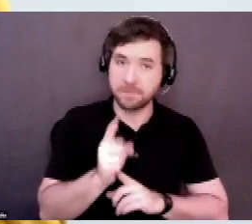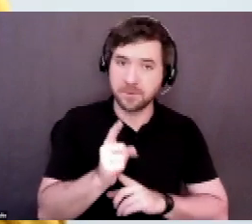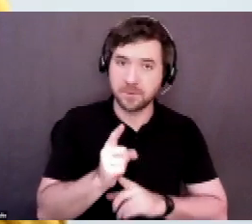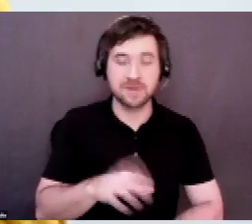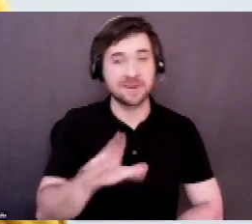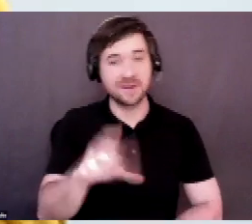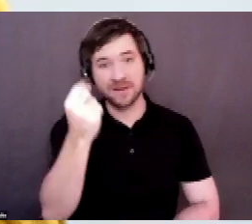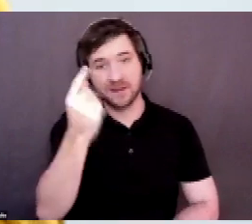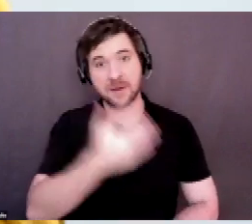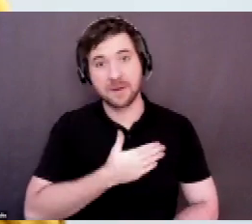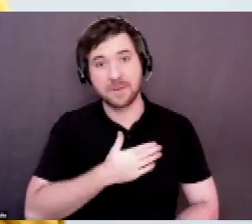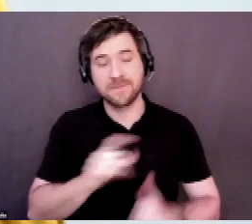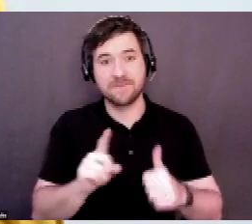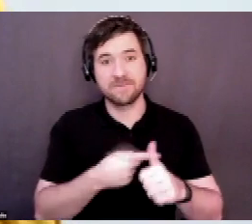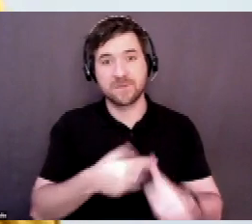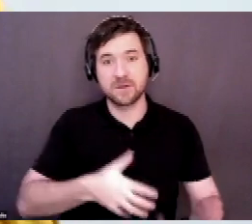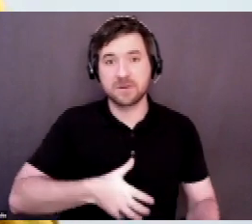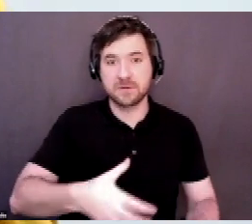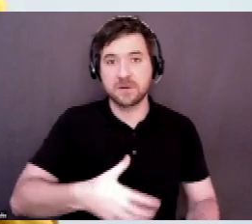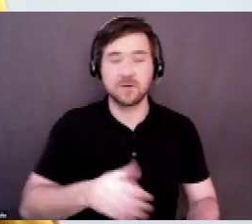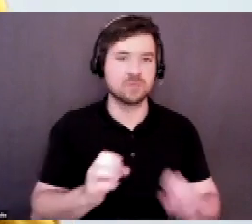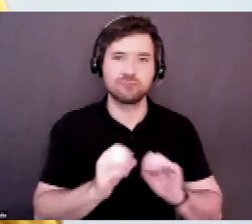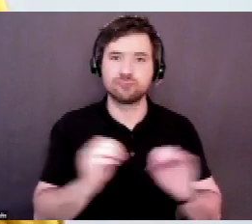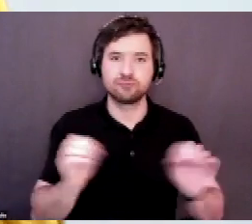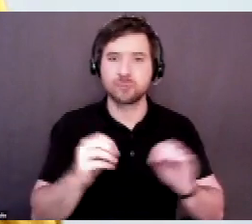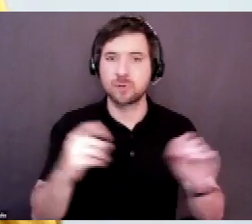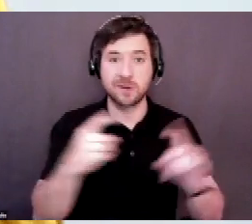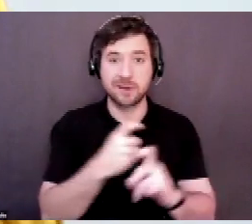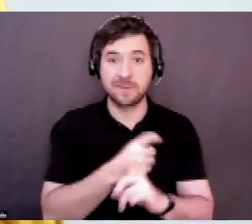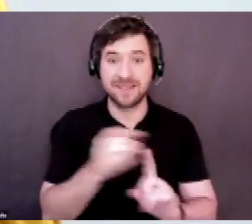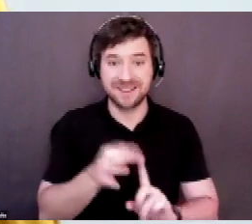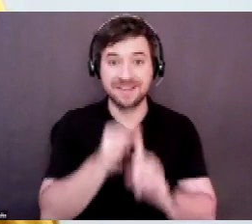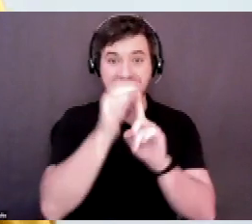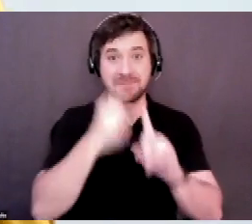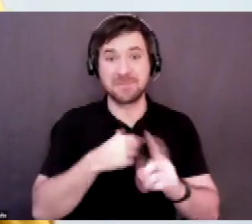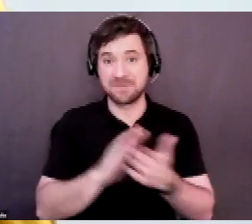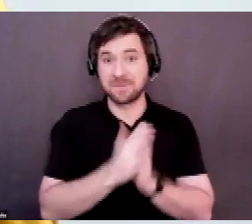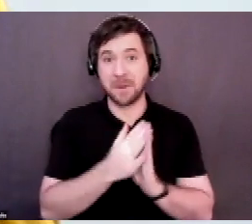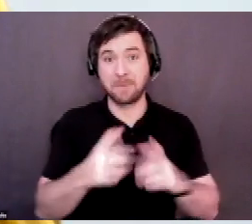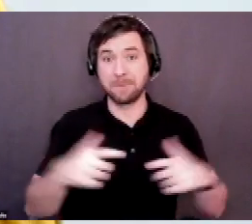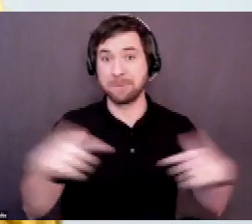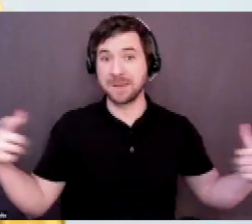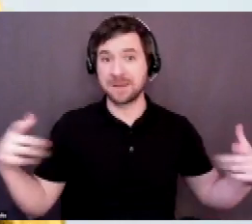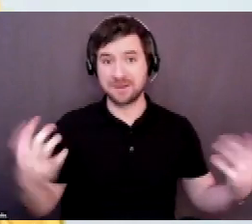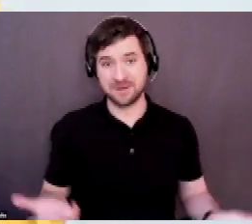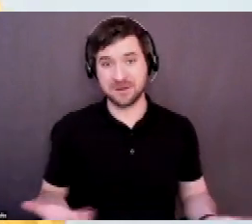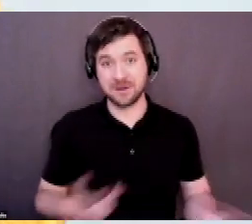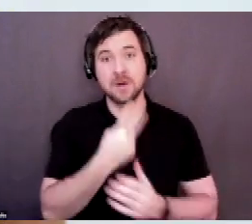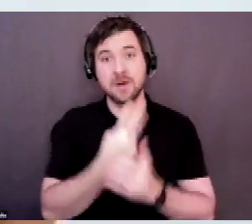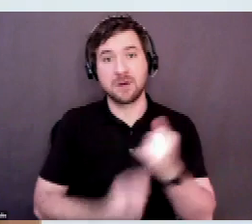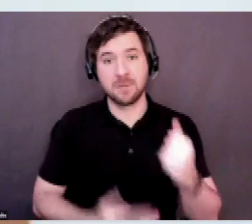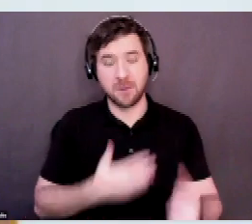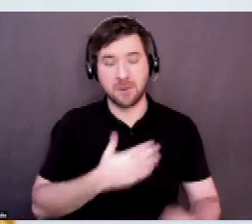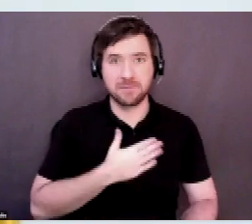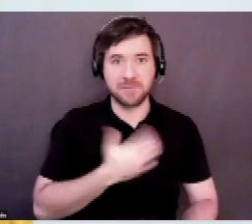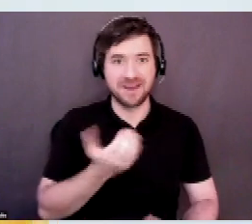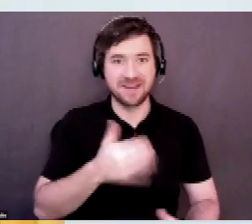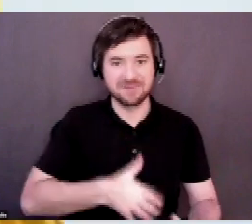I didn't have any complications other than I got really big. So with both of my pregnancies. I don't have a picture I would have sent once in Nicole,